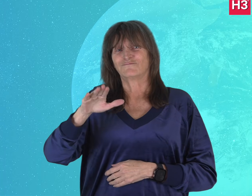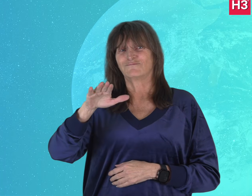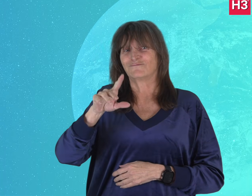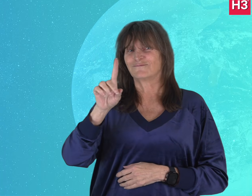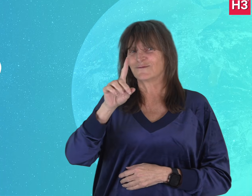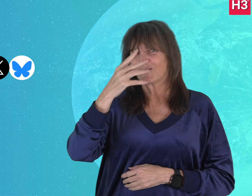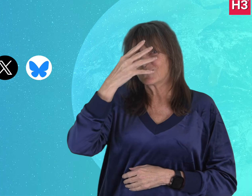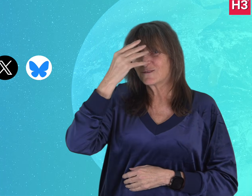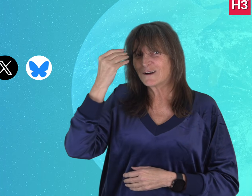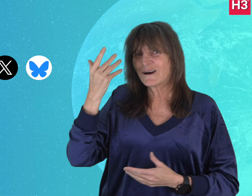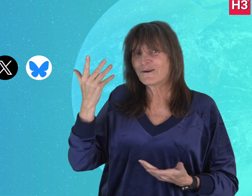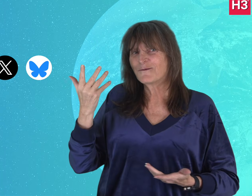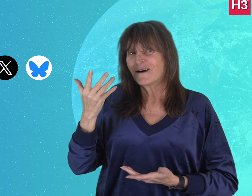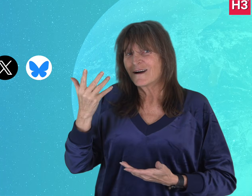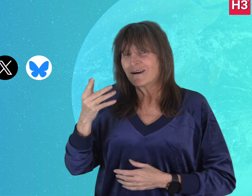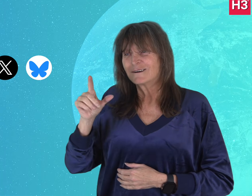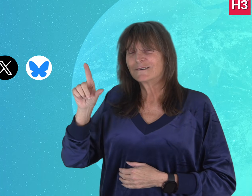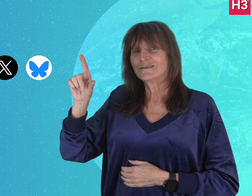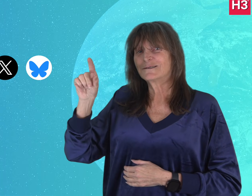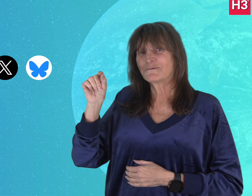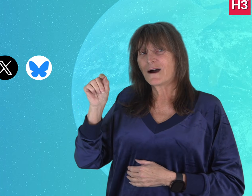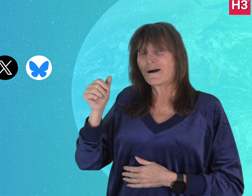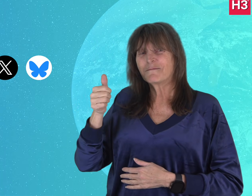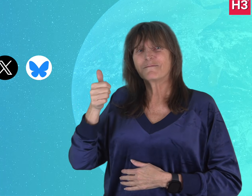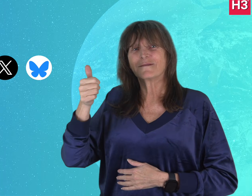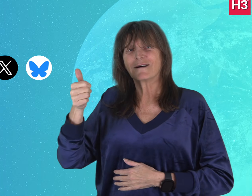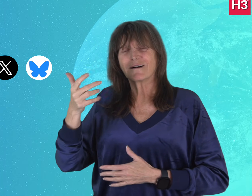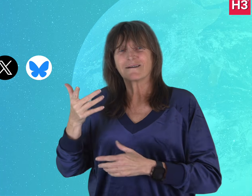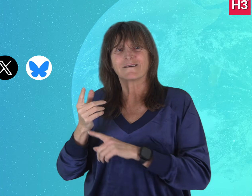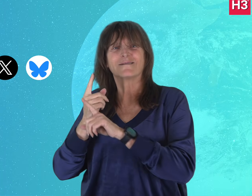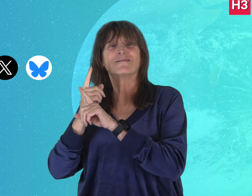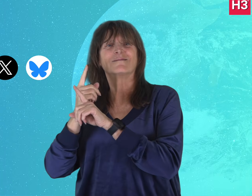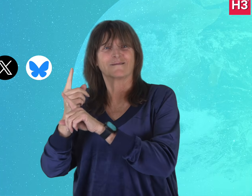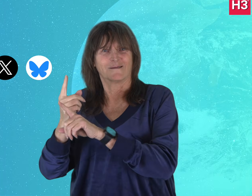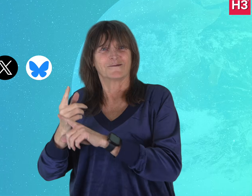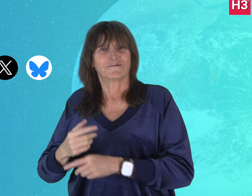Don’t forget to subscribe, like, and follow us!